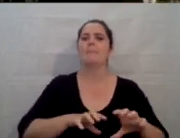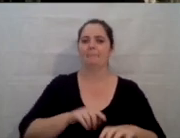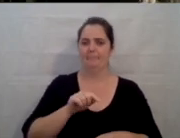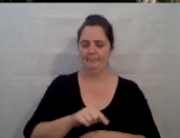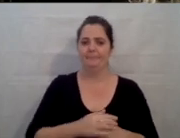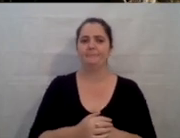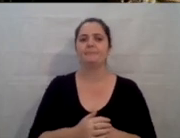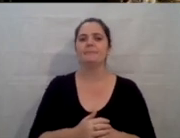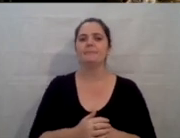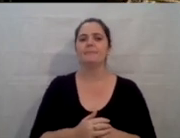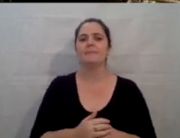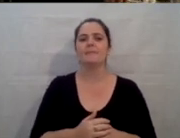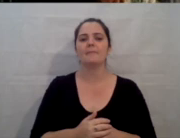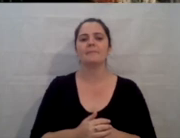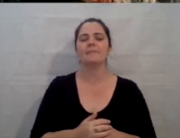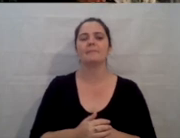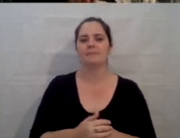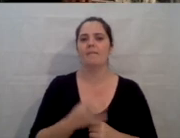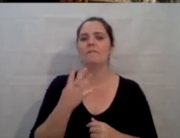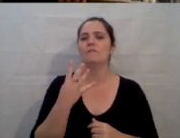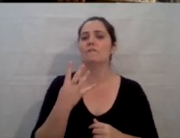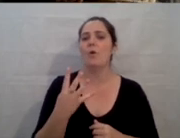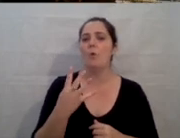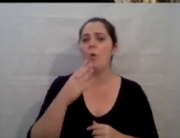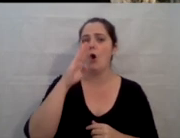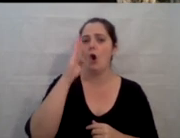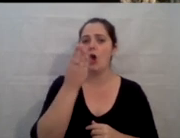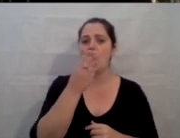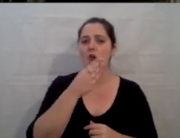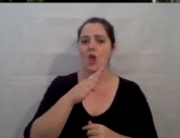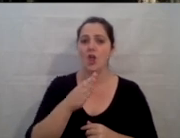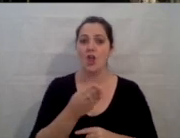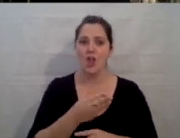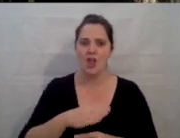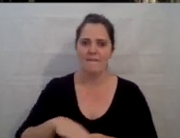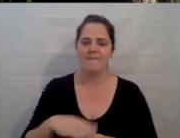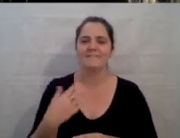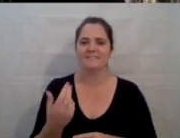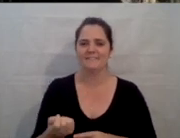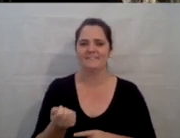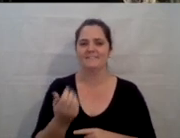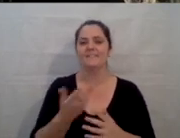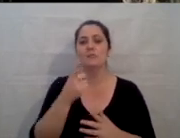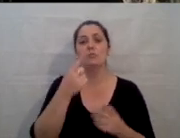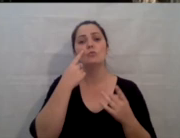so you have that four-curve spine that moves like that through the body. When you're getting a profile, you want to show that.